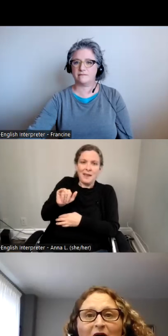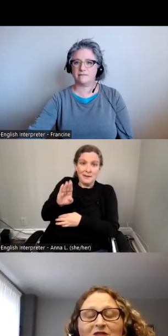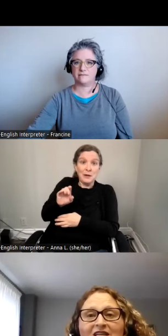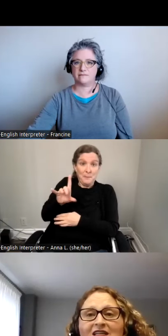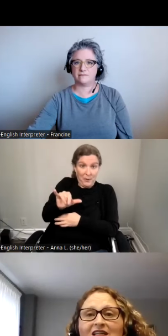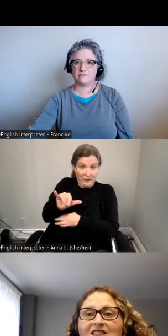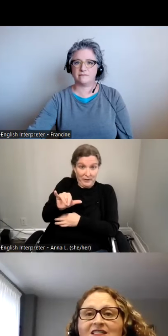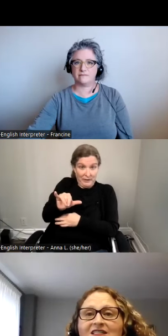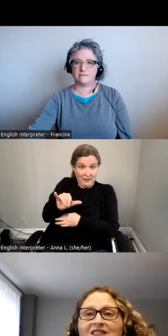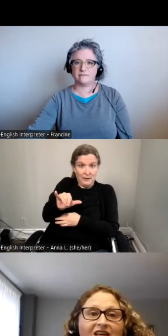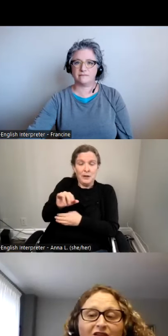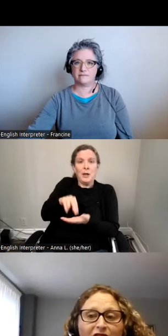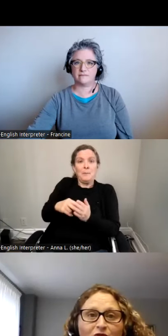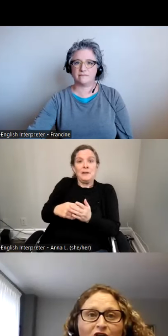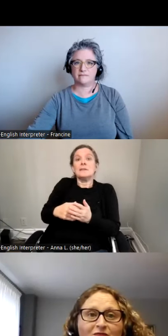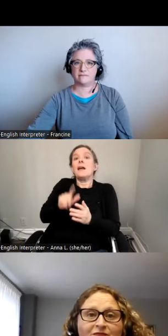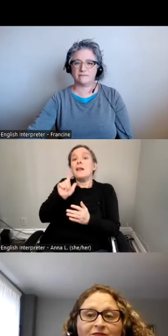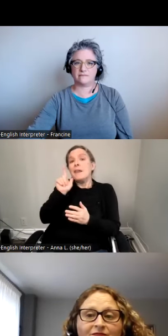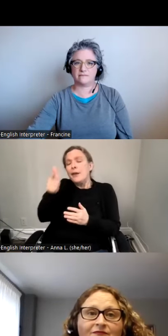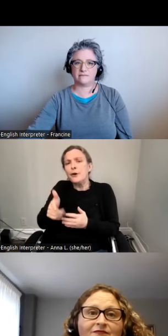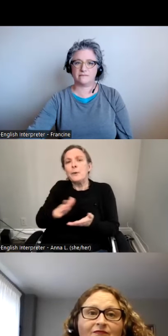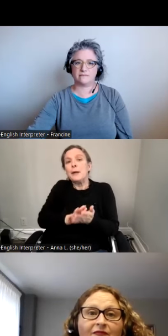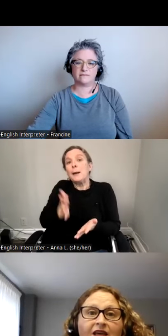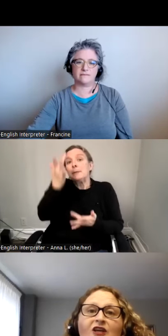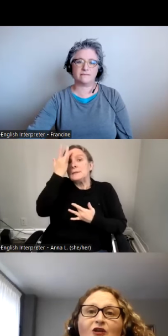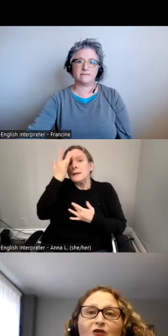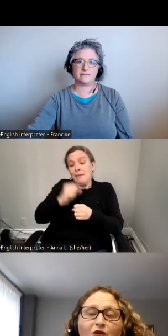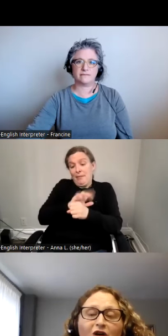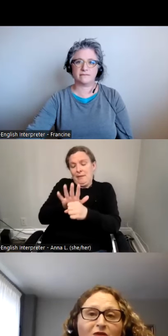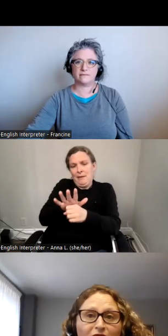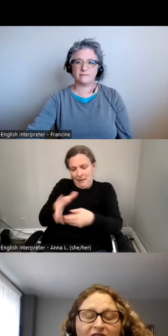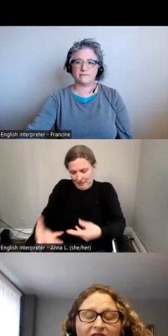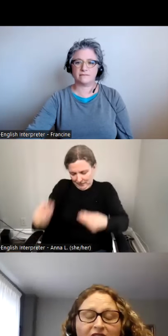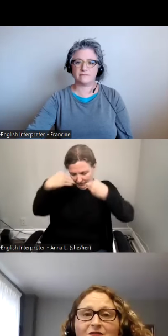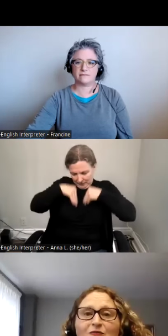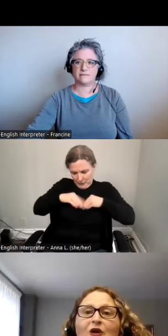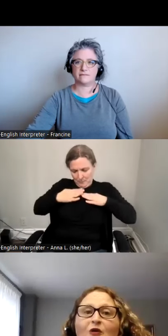Once produced the immune system, mounts an immune response and Antibodies are created.